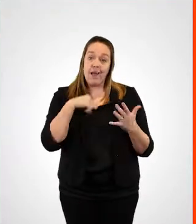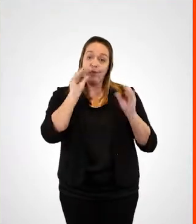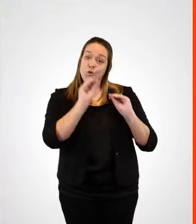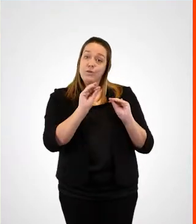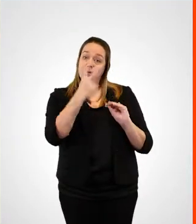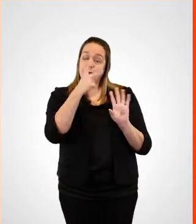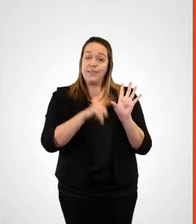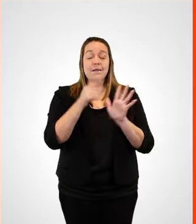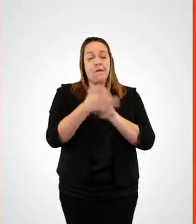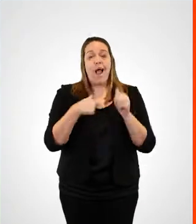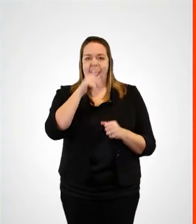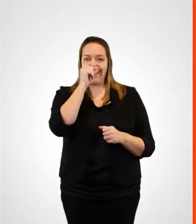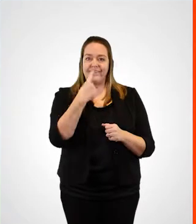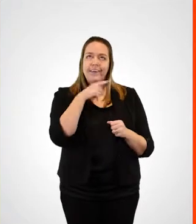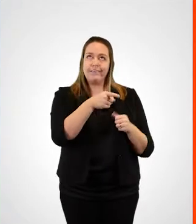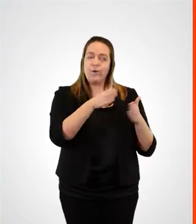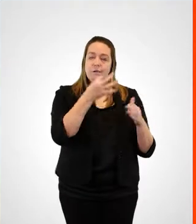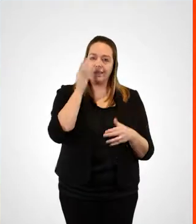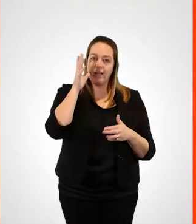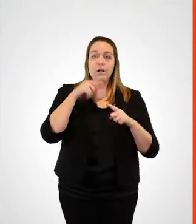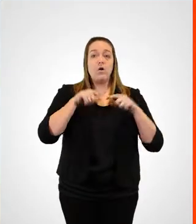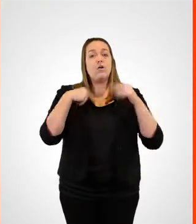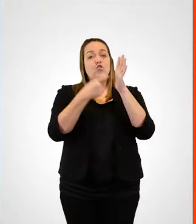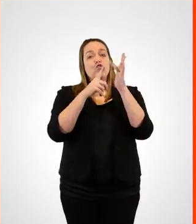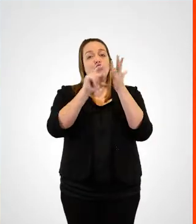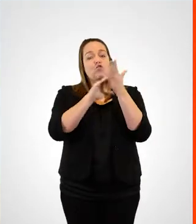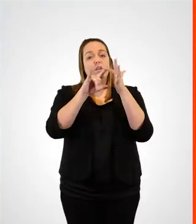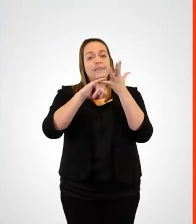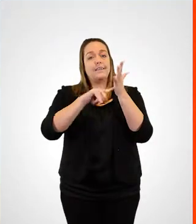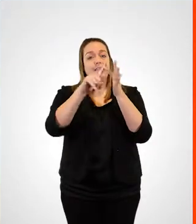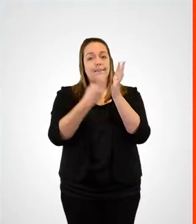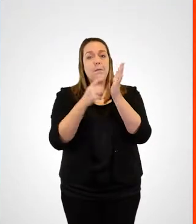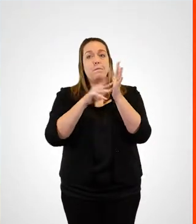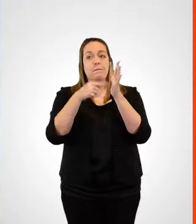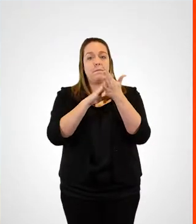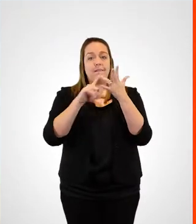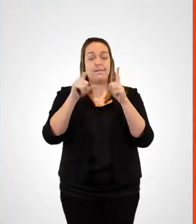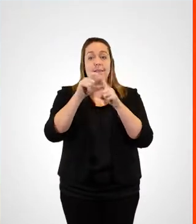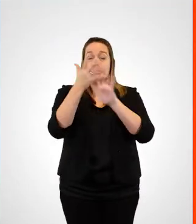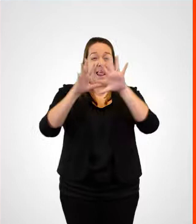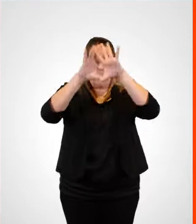so I can say that - we actually used the Rochester method, which involved finger spelling everything you said.